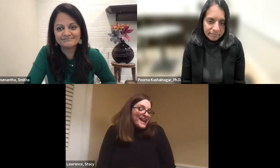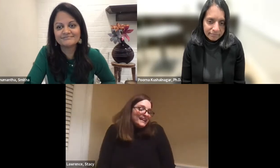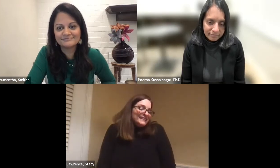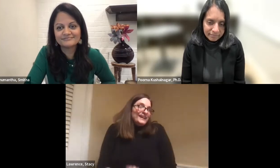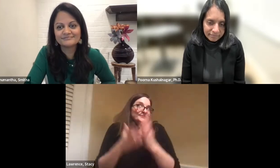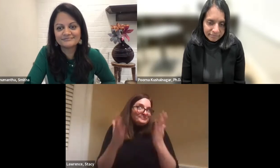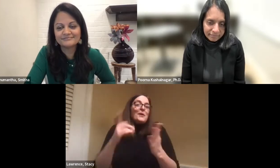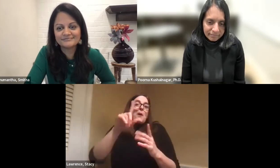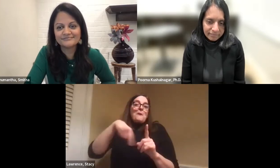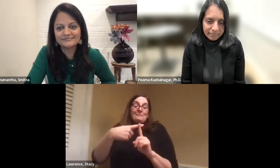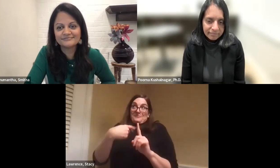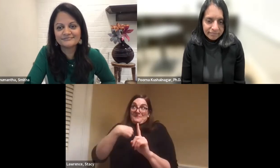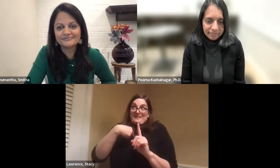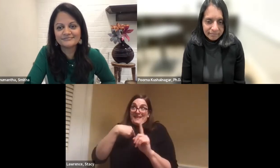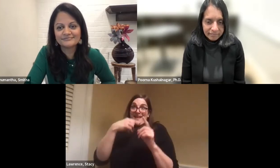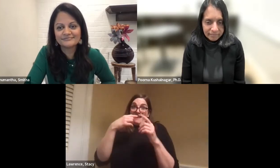to keep in mind while watching the film...